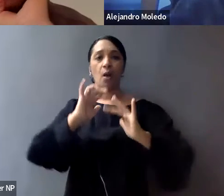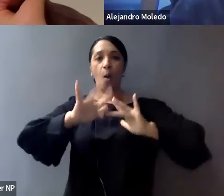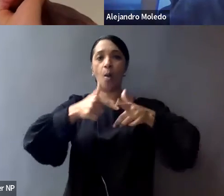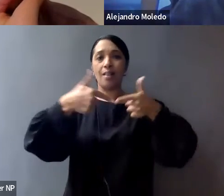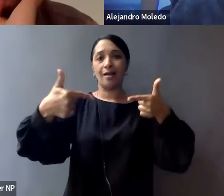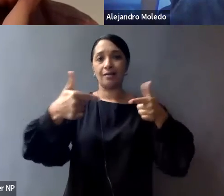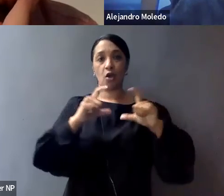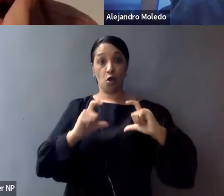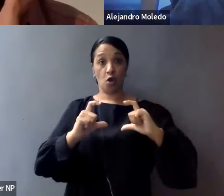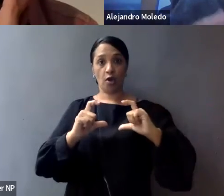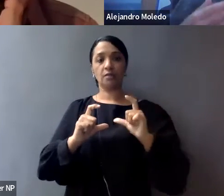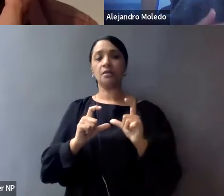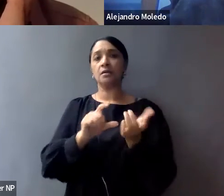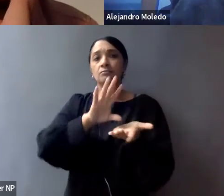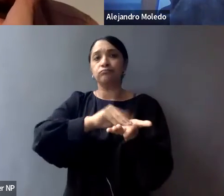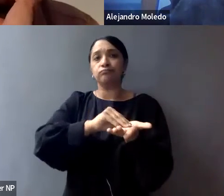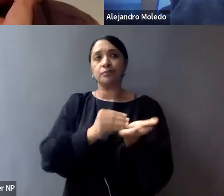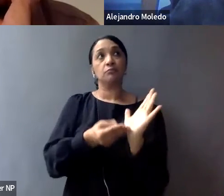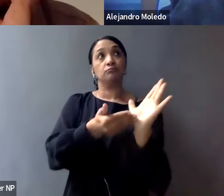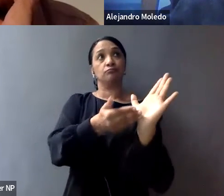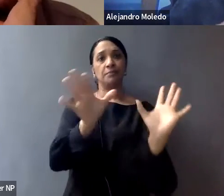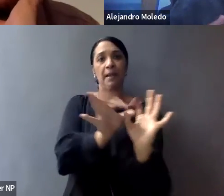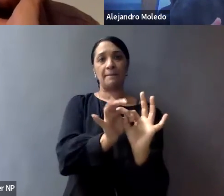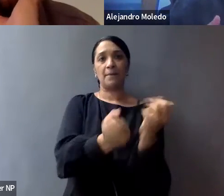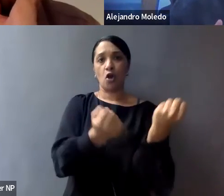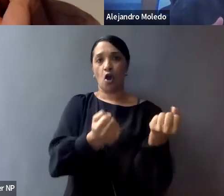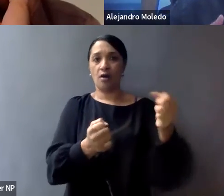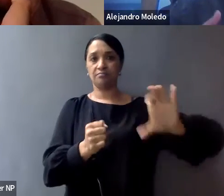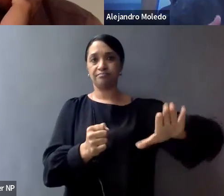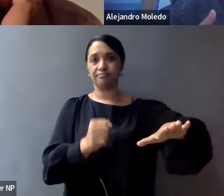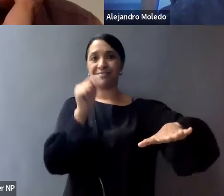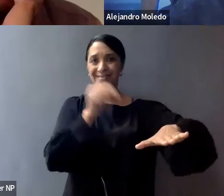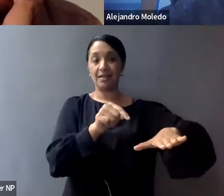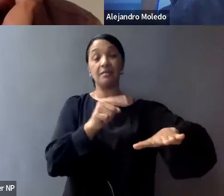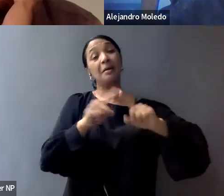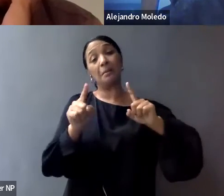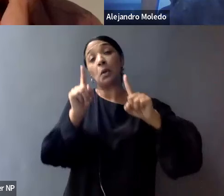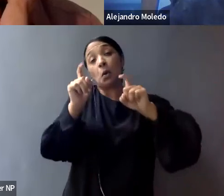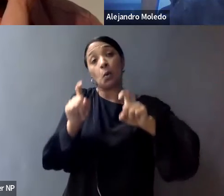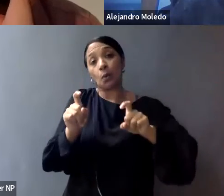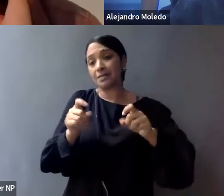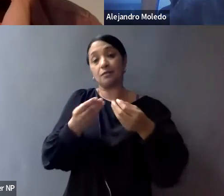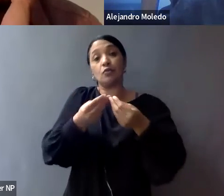can also be useful. But all those questions need to be resolved at national level as well.